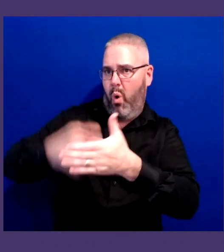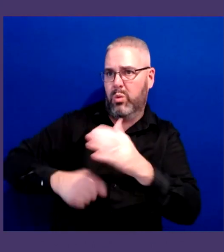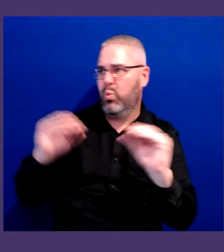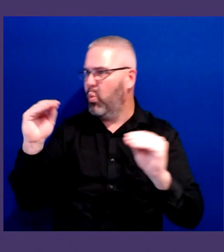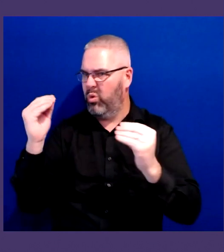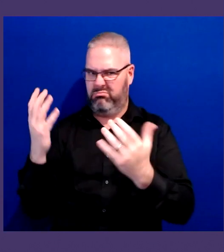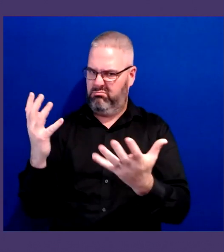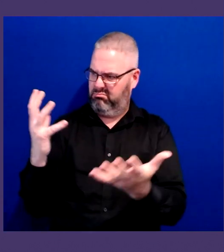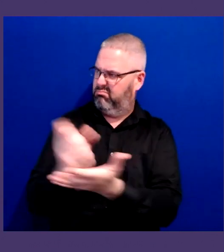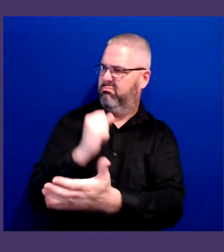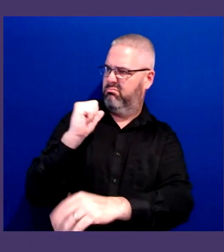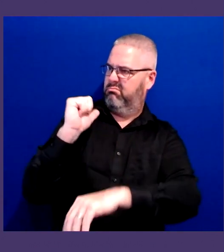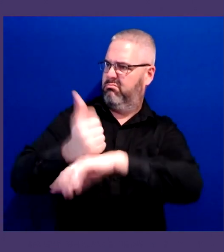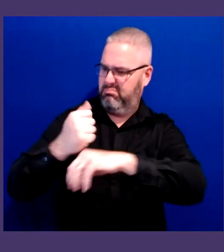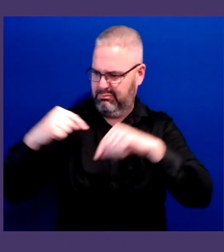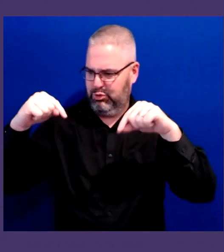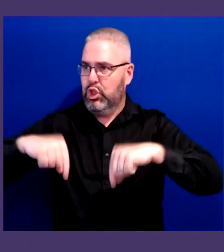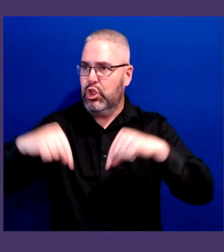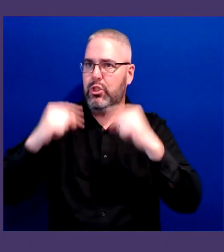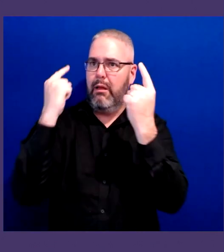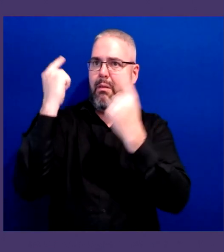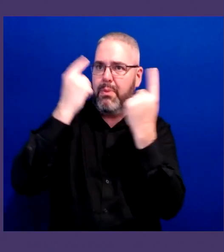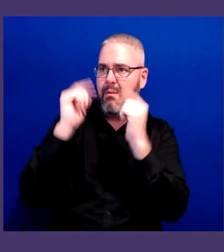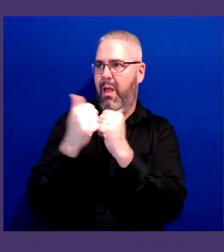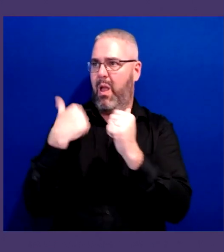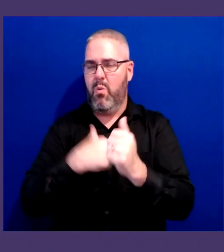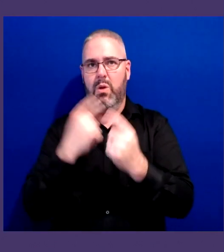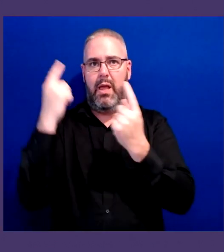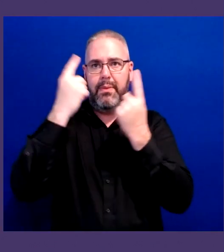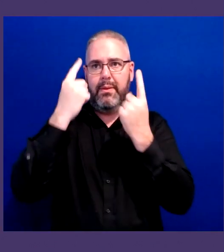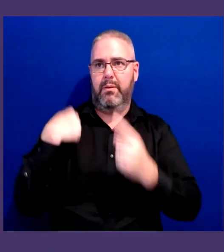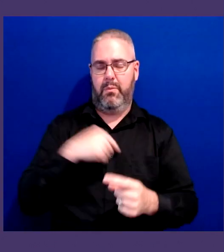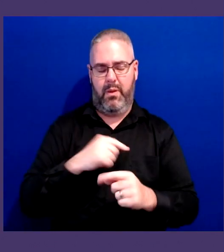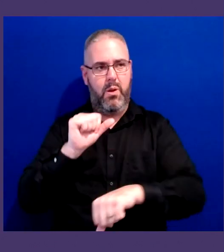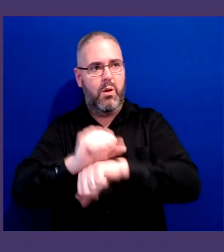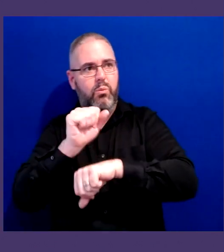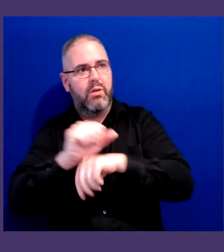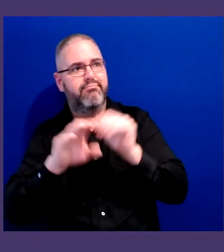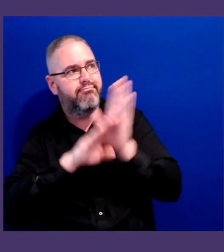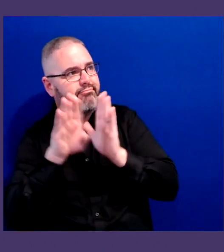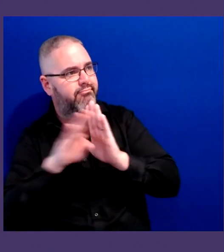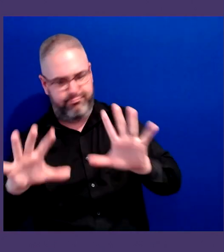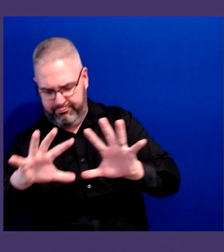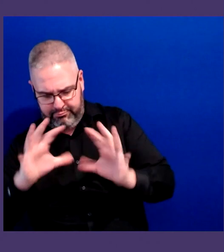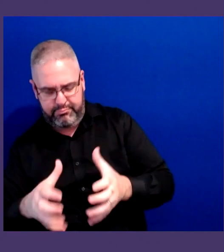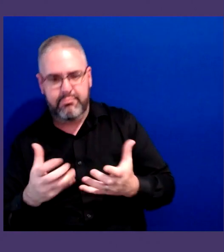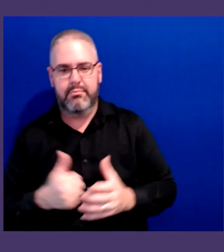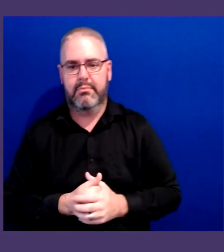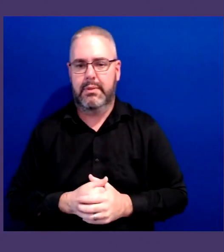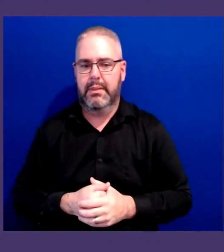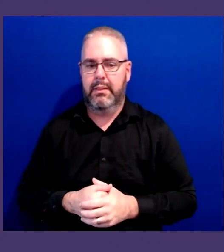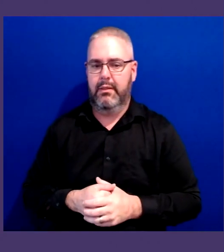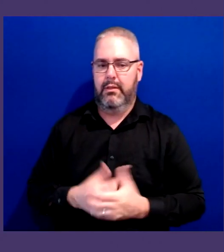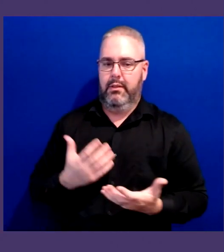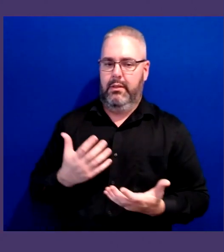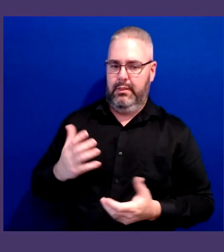the way that we're thinking about workforce development?" Jamie Dean: Well, I'm going to have to play my best BBC reporter and cut you off